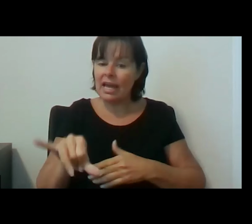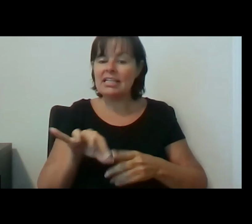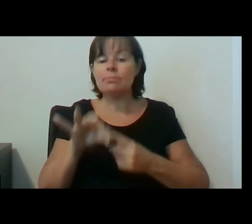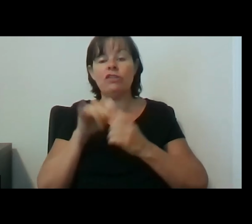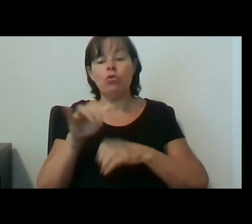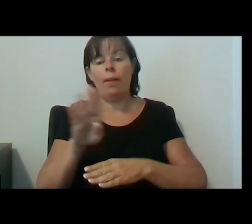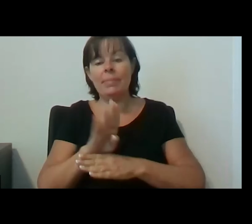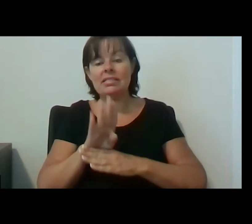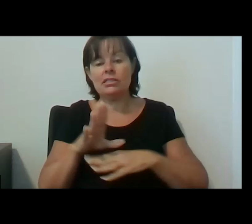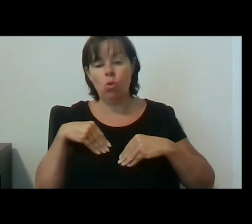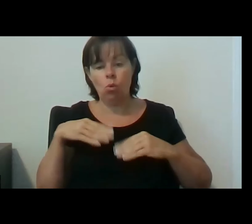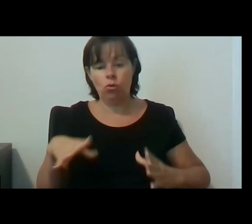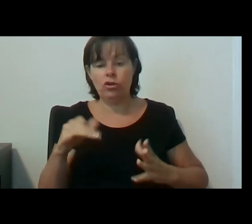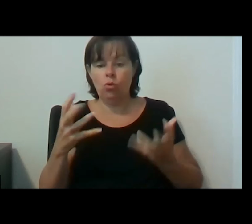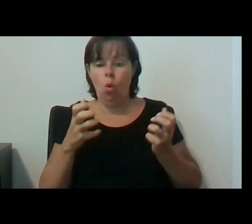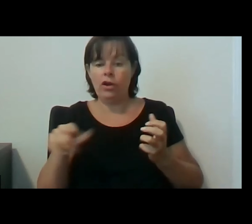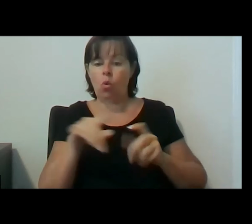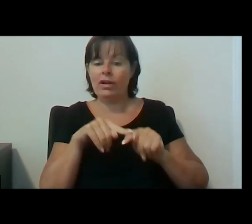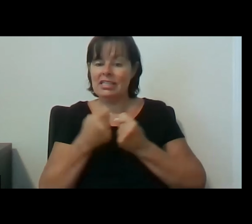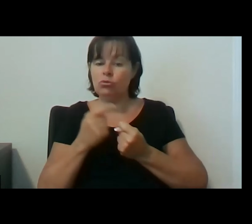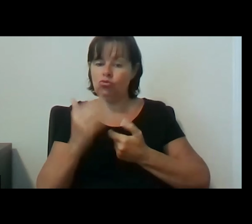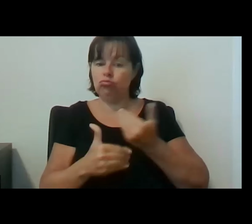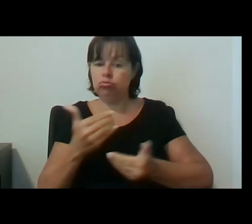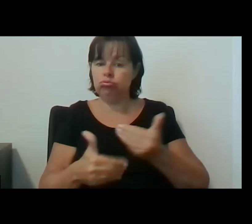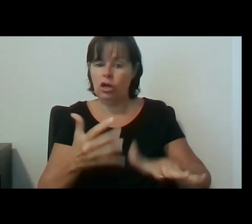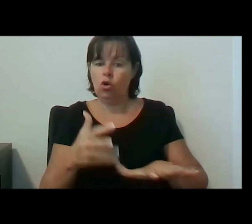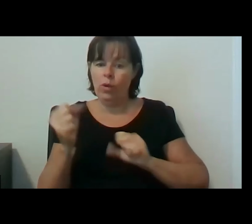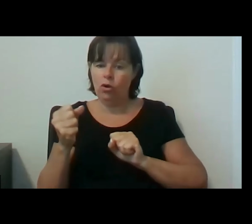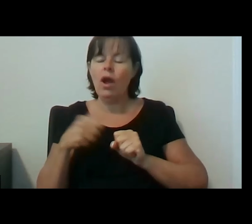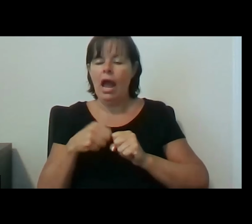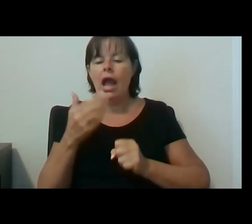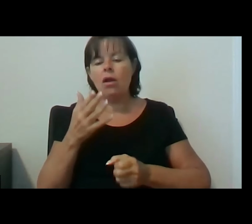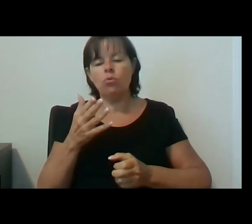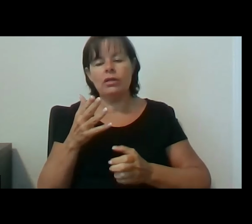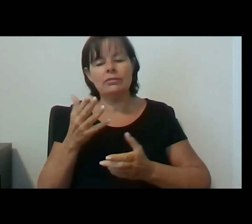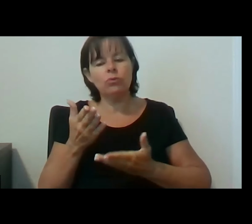want your teams to move quicker I really highly recommend building an infrastructure that allows